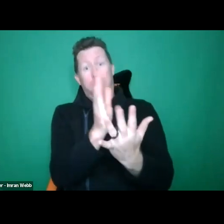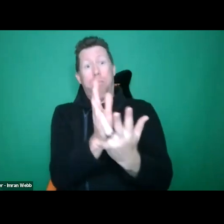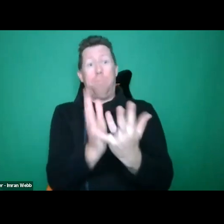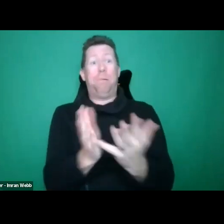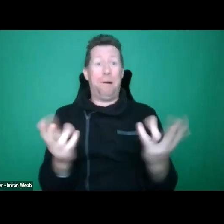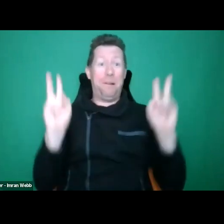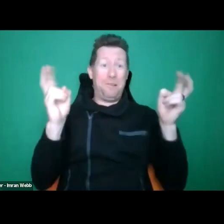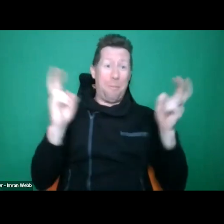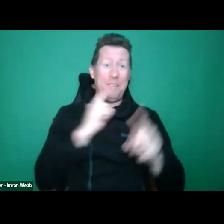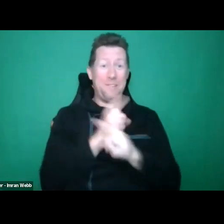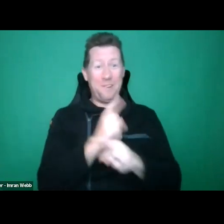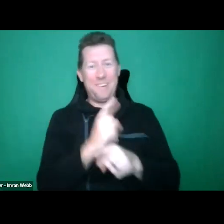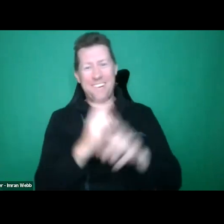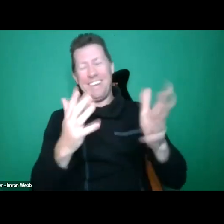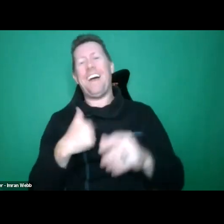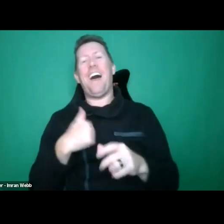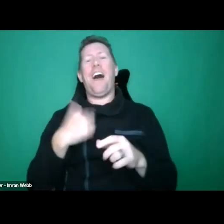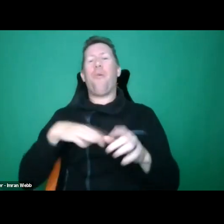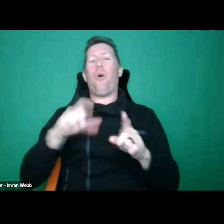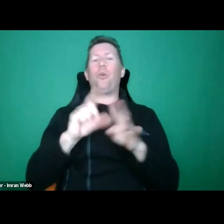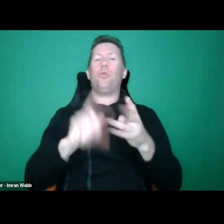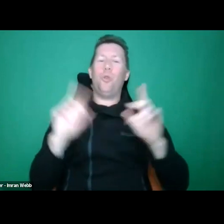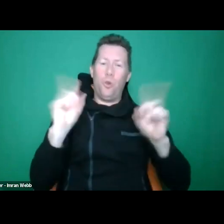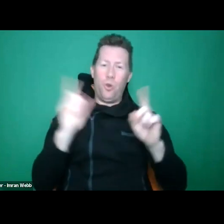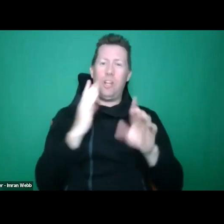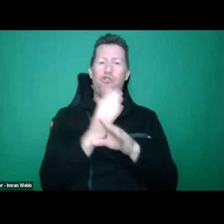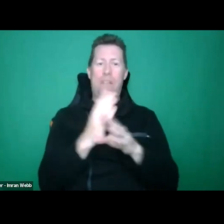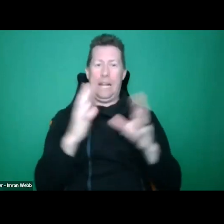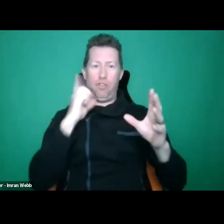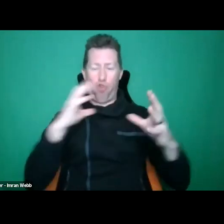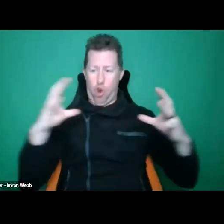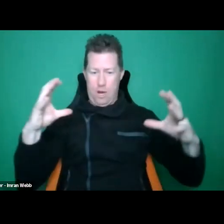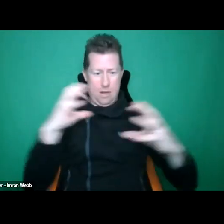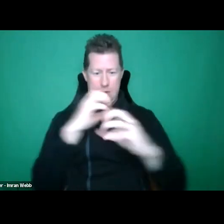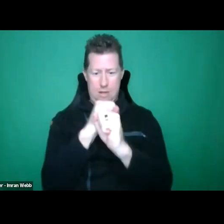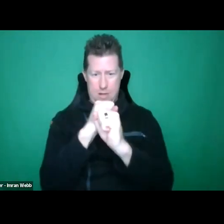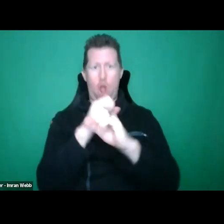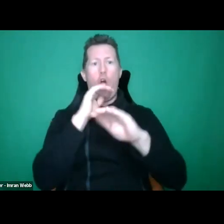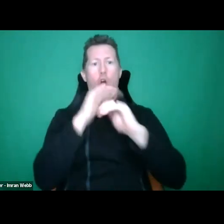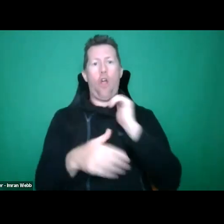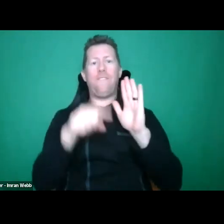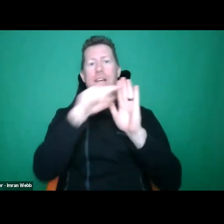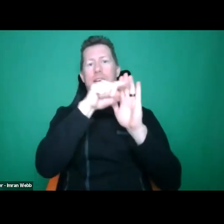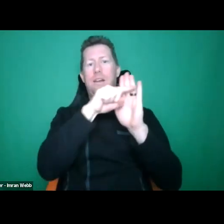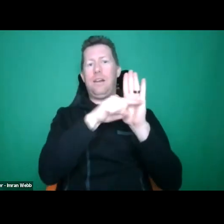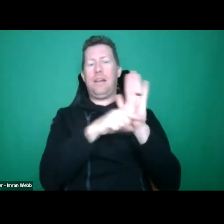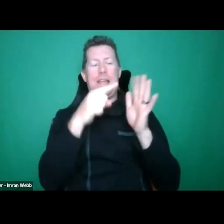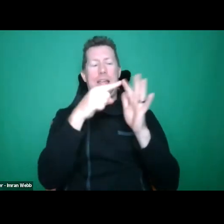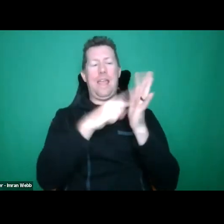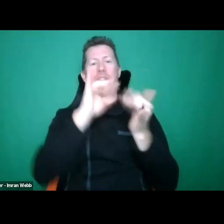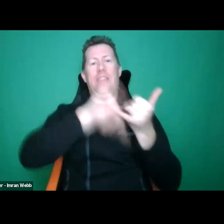So what I want to do is really bring these topics together around the idea of ethics, put an ethics frame around it.